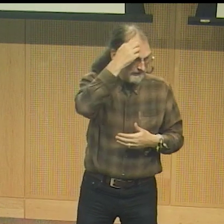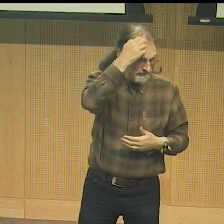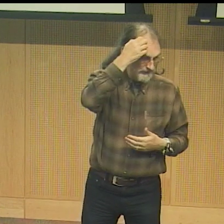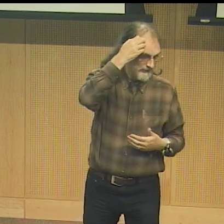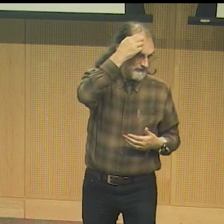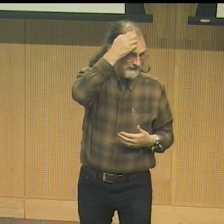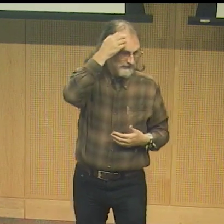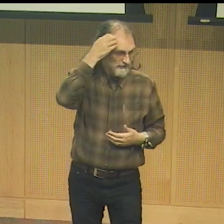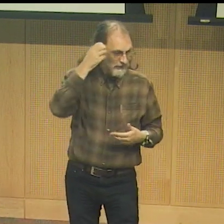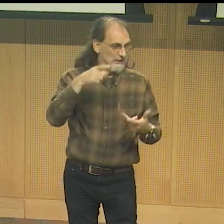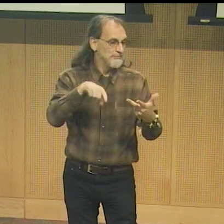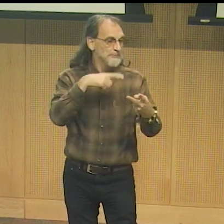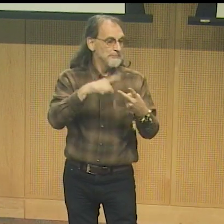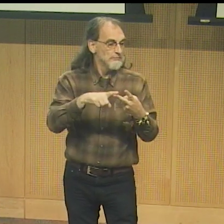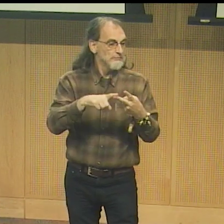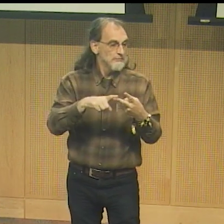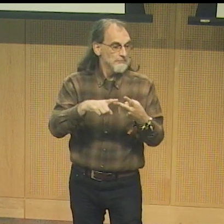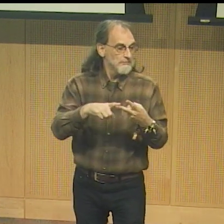we had in the past been told we cannot.